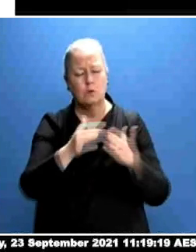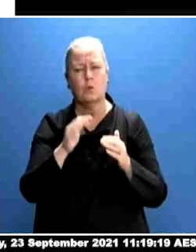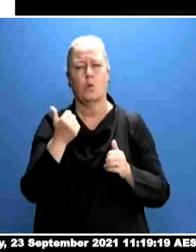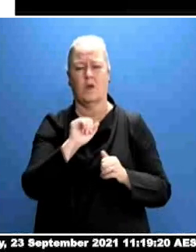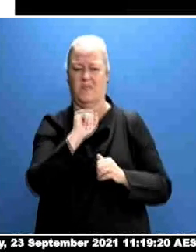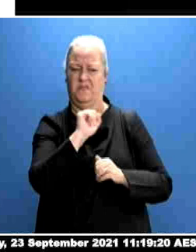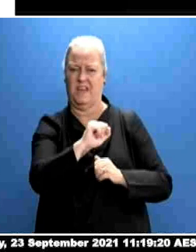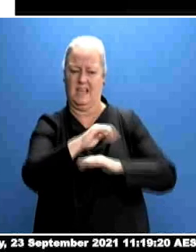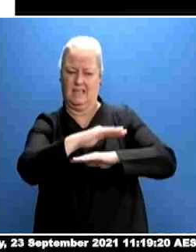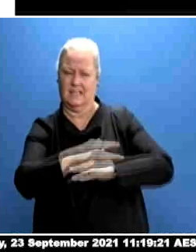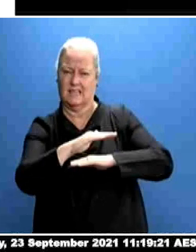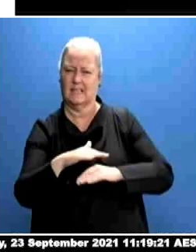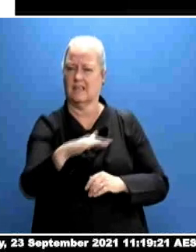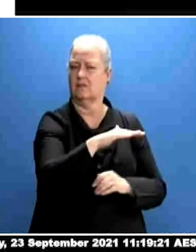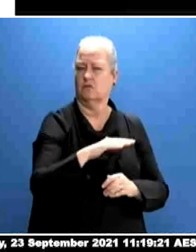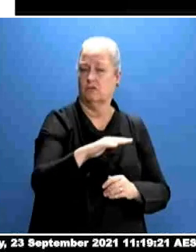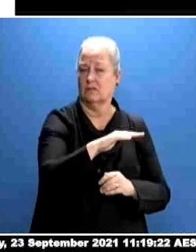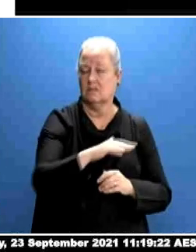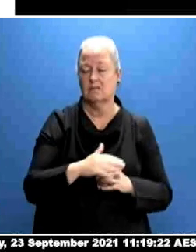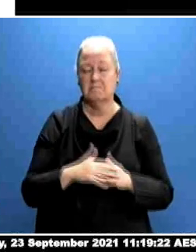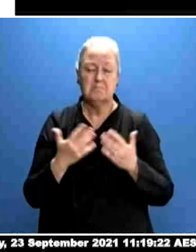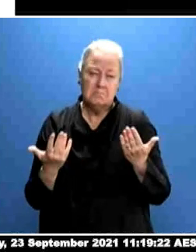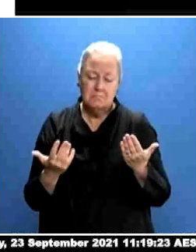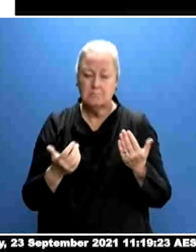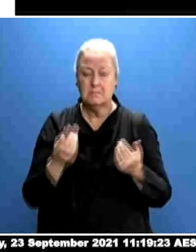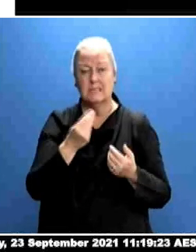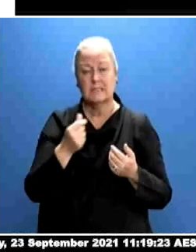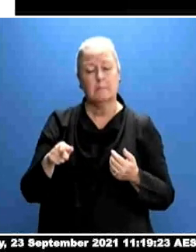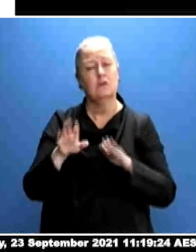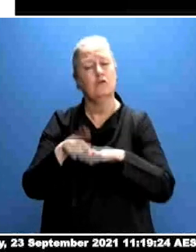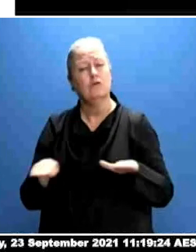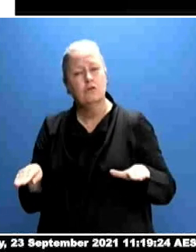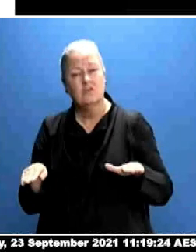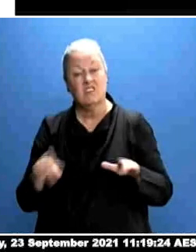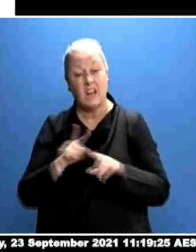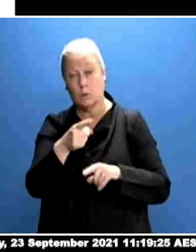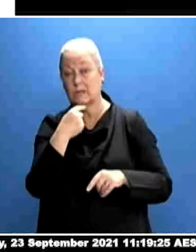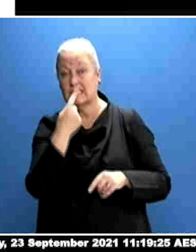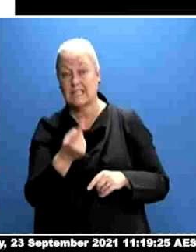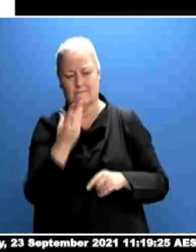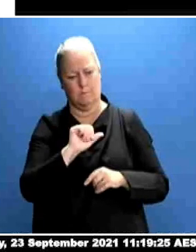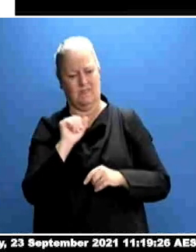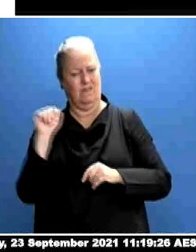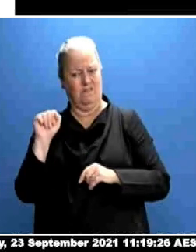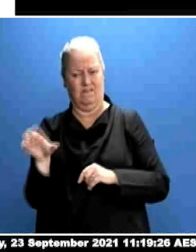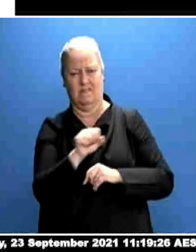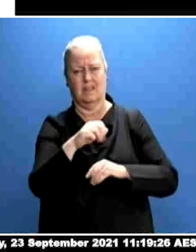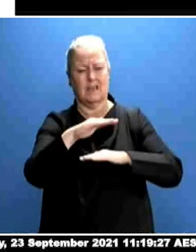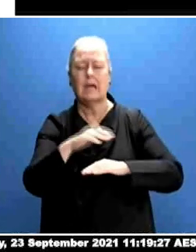I think that there's a number of factors that are specific to Aboriginal children such as those that you've mentioned that would be important to do furthermore research into.